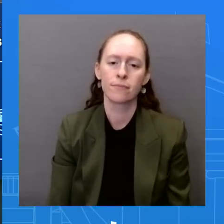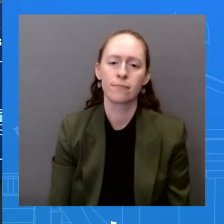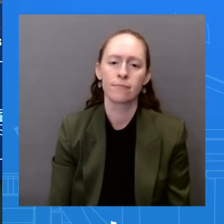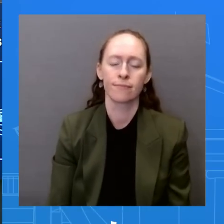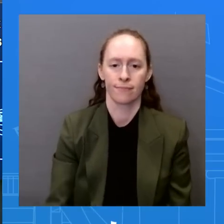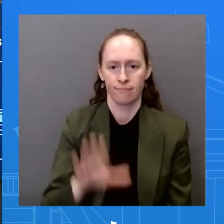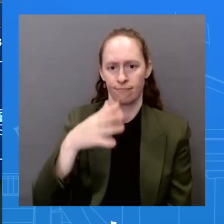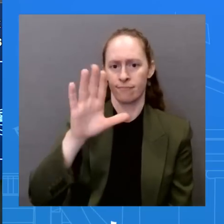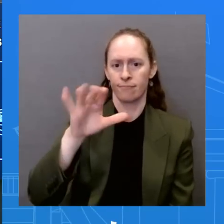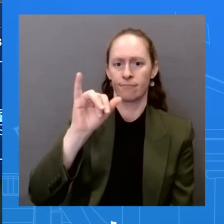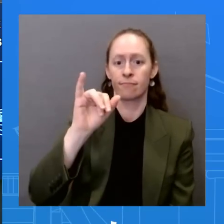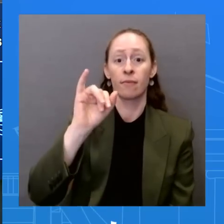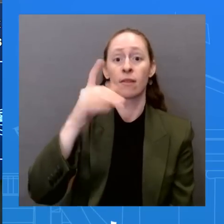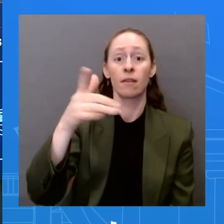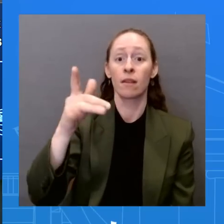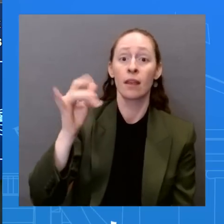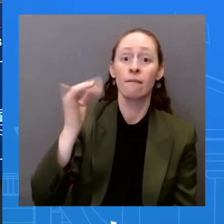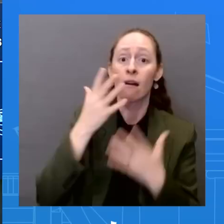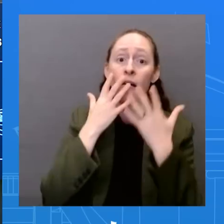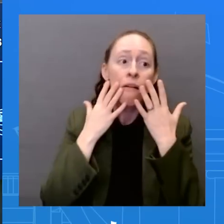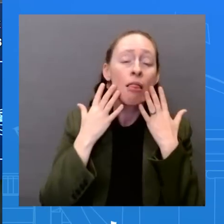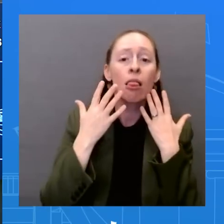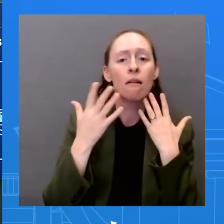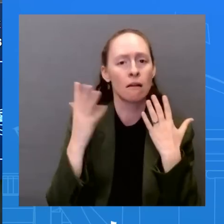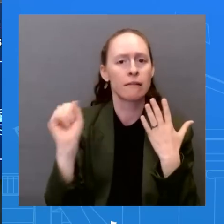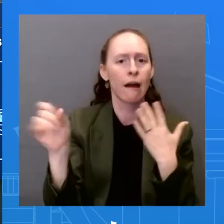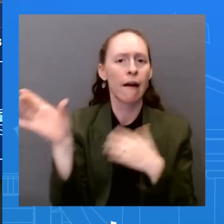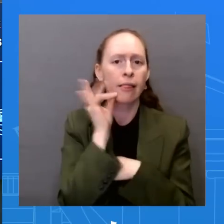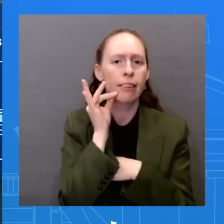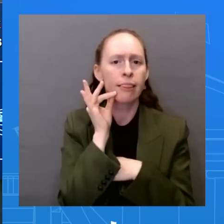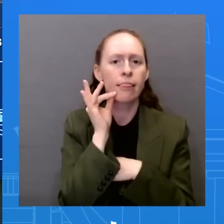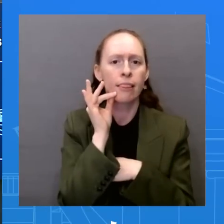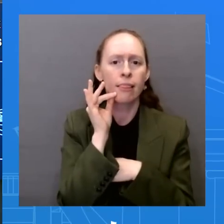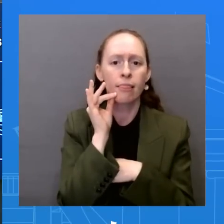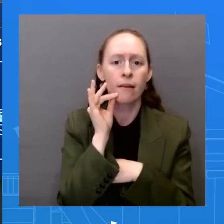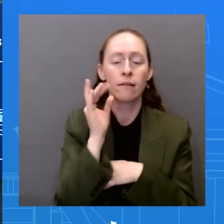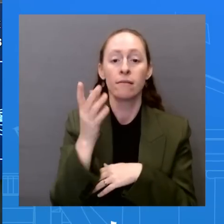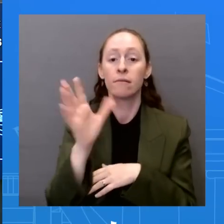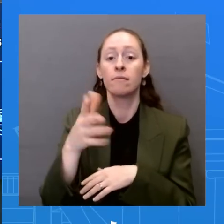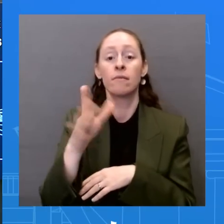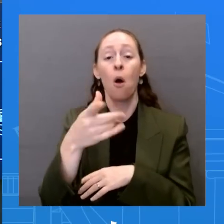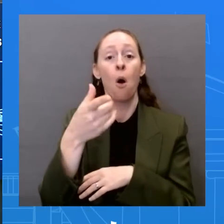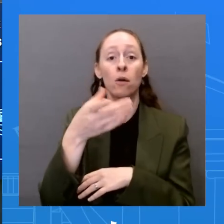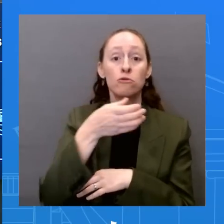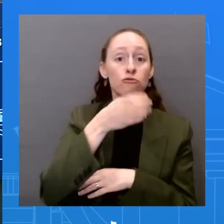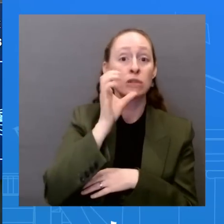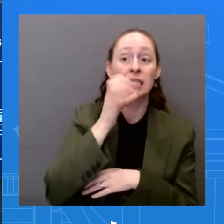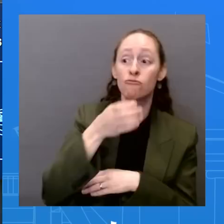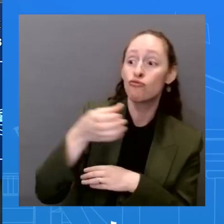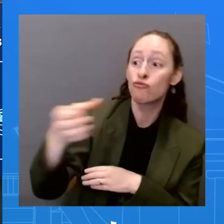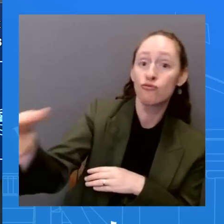bisexual, other-men-who- have-sex-with-men communities, and also transgender people who have sex with men that it's really important to have awareness